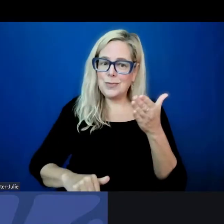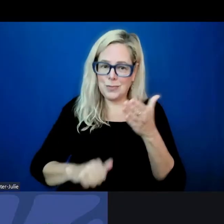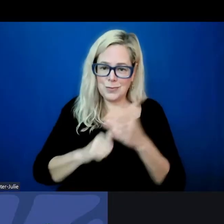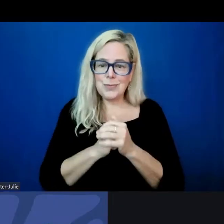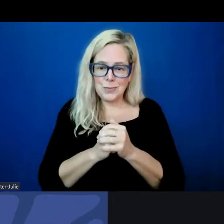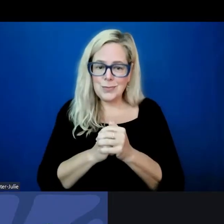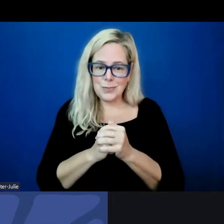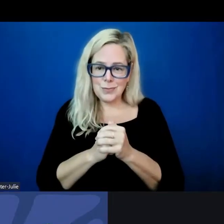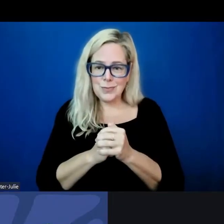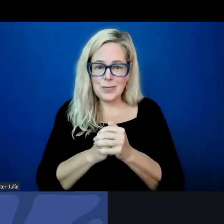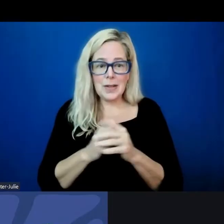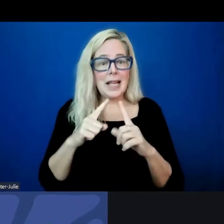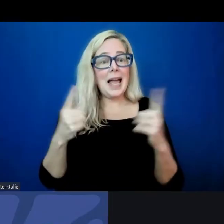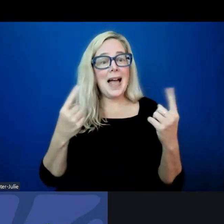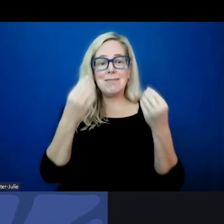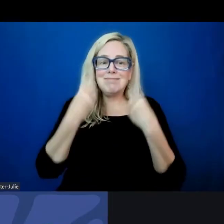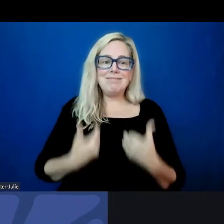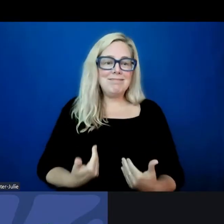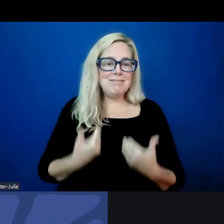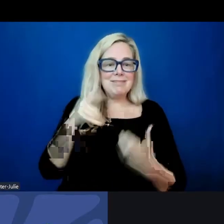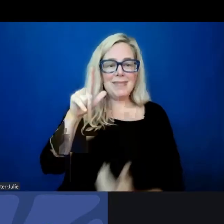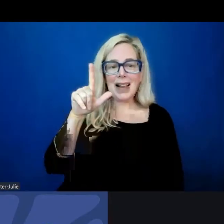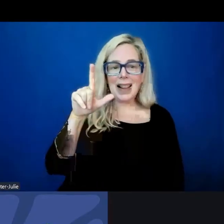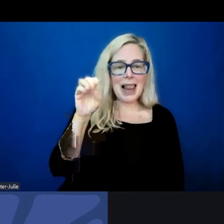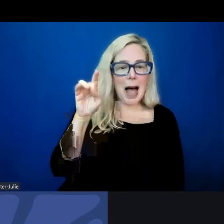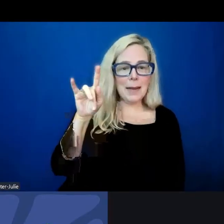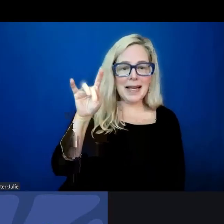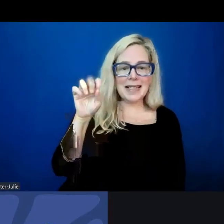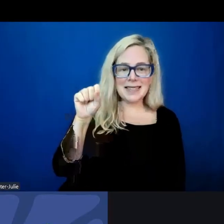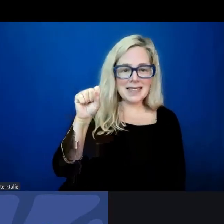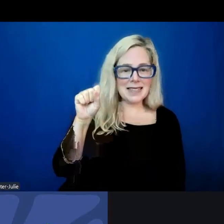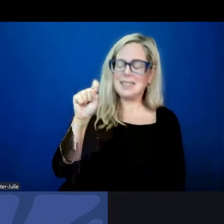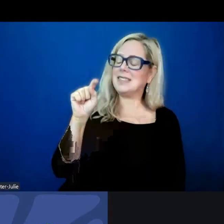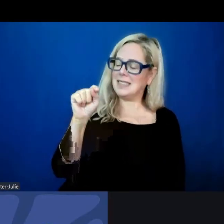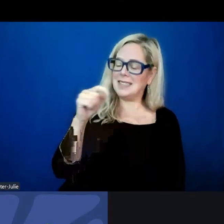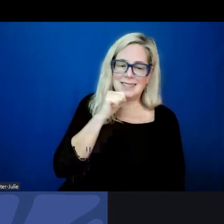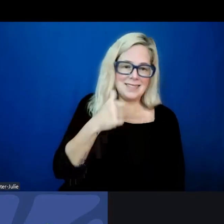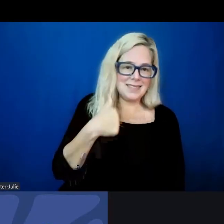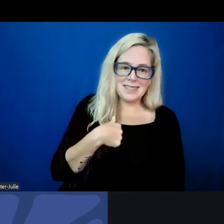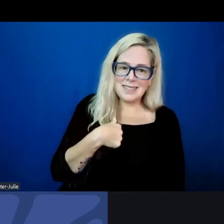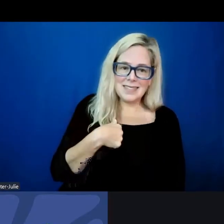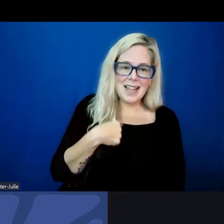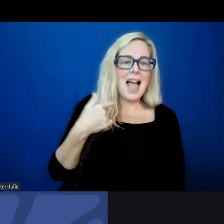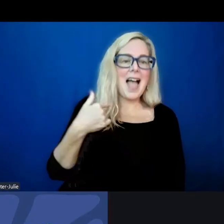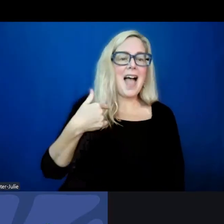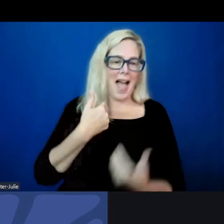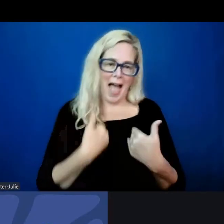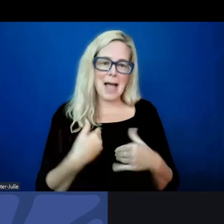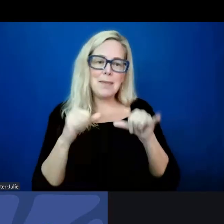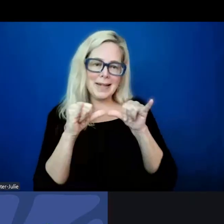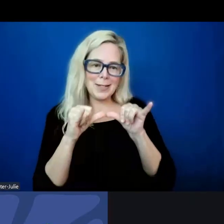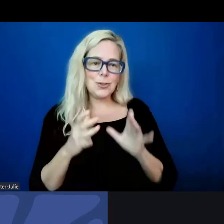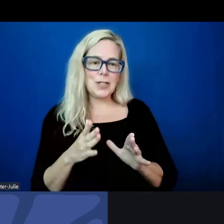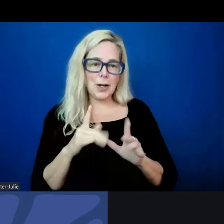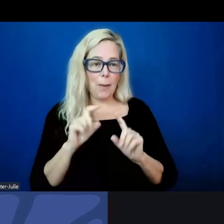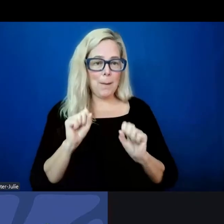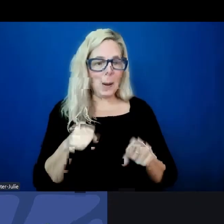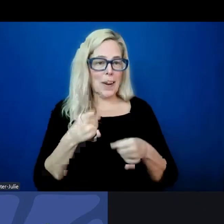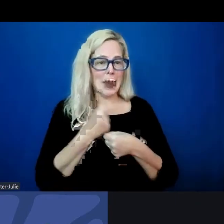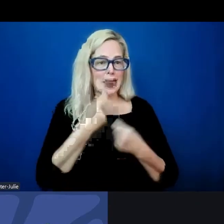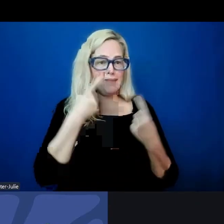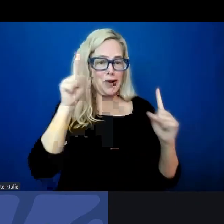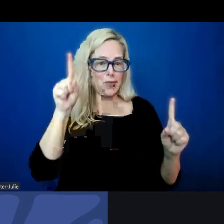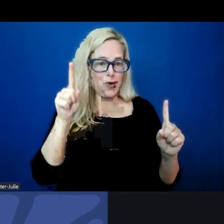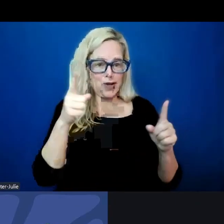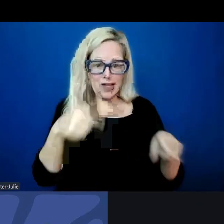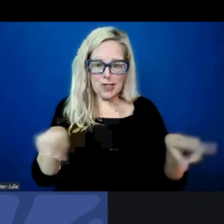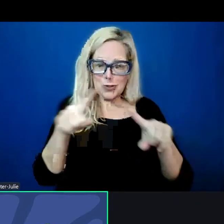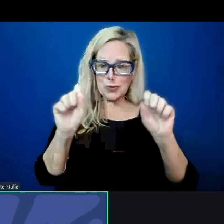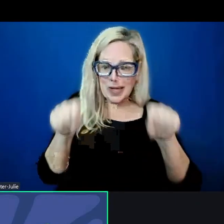said I'm not a lobbyist. I'm a backend engineer and I can make this work so you guys can too.